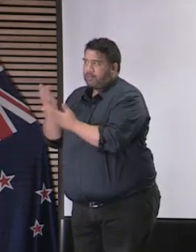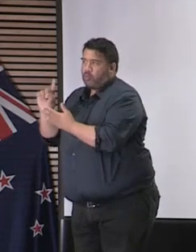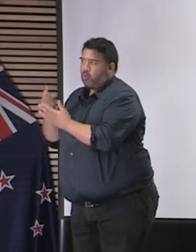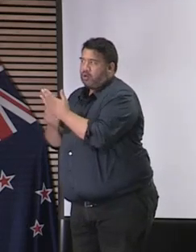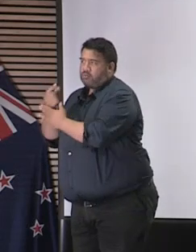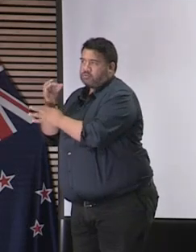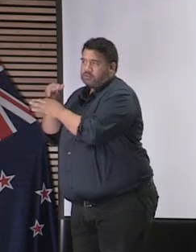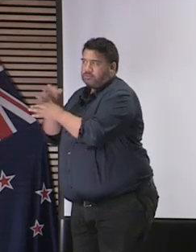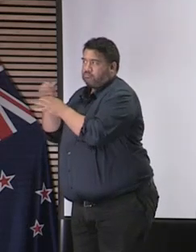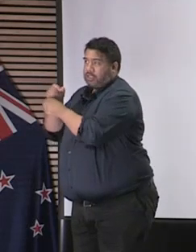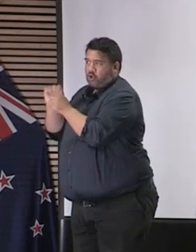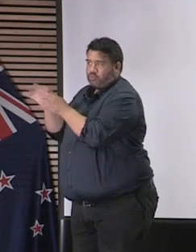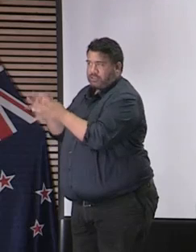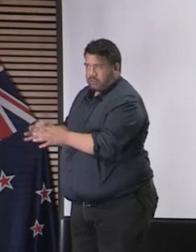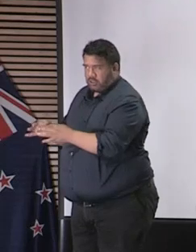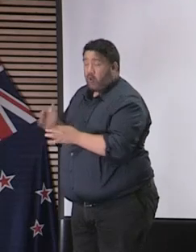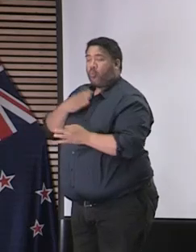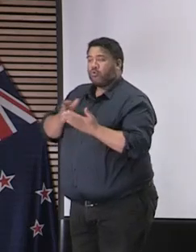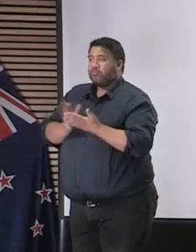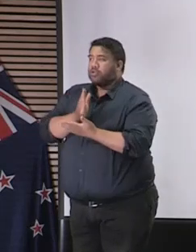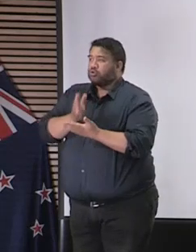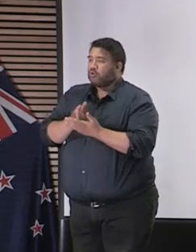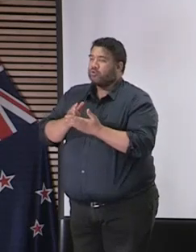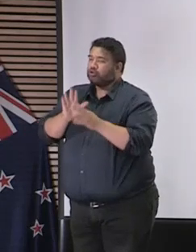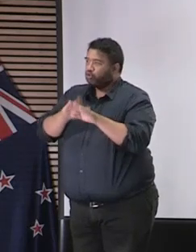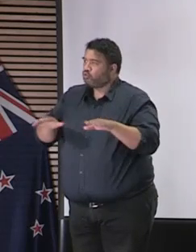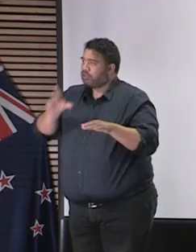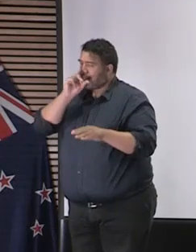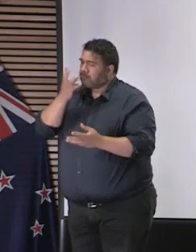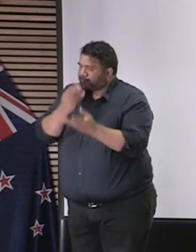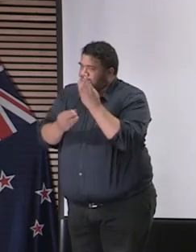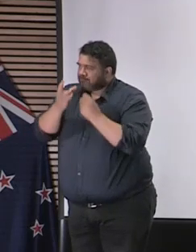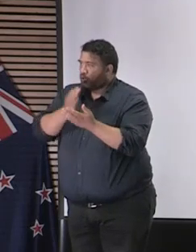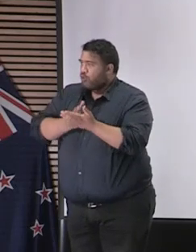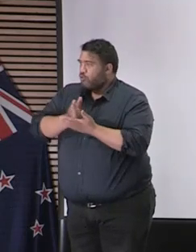that. It is important that even at the end of that time young people are able to